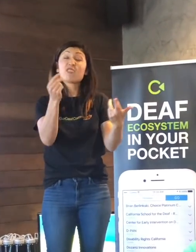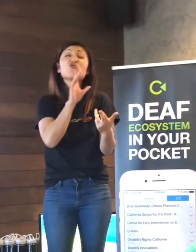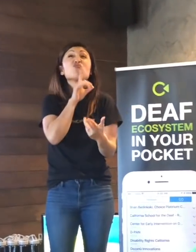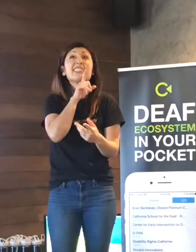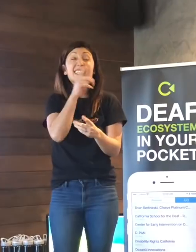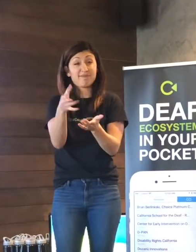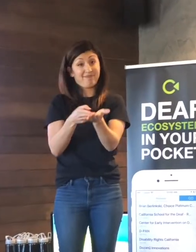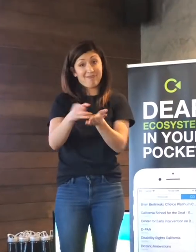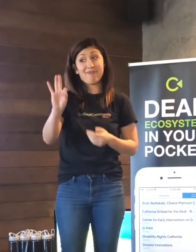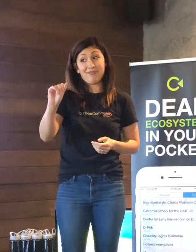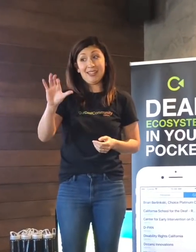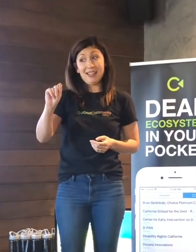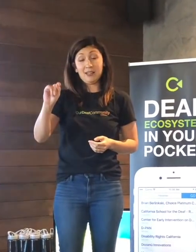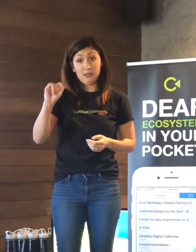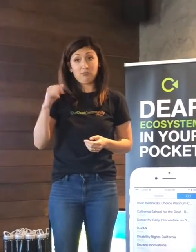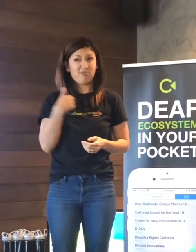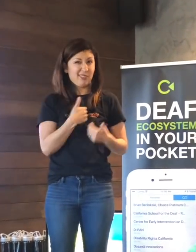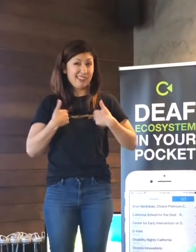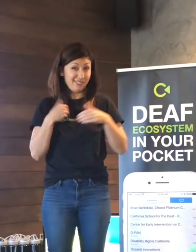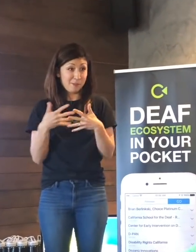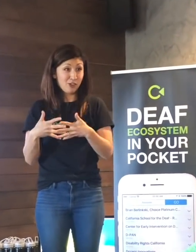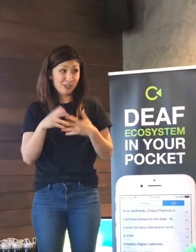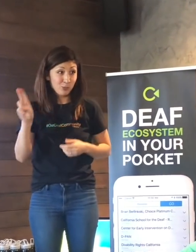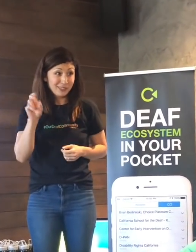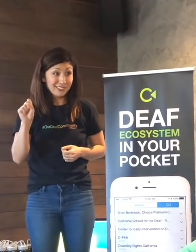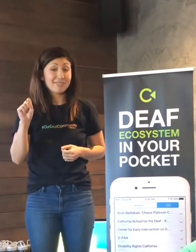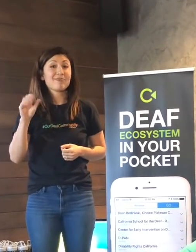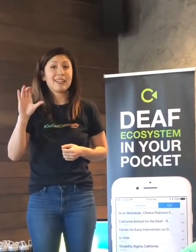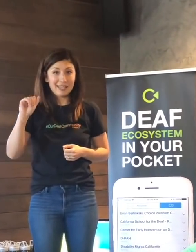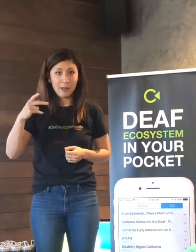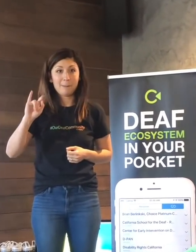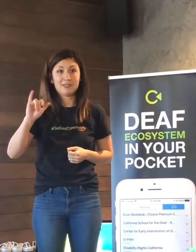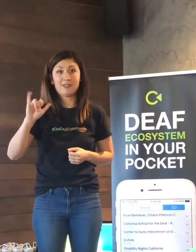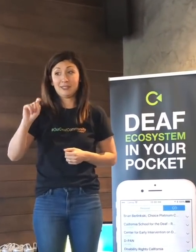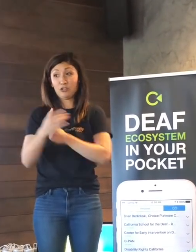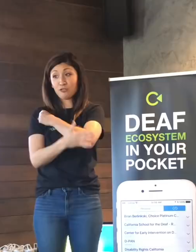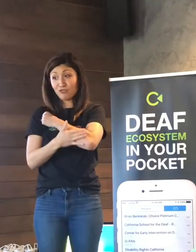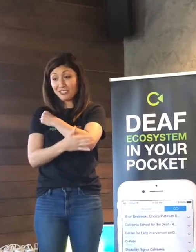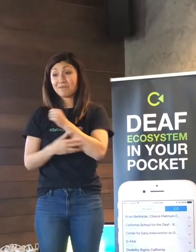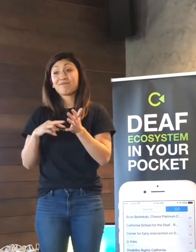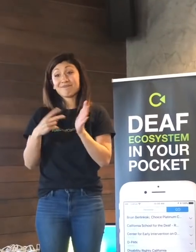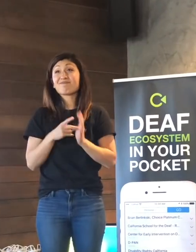Actually, the fact is that we live in the United States of America, a capitalist country.